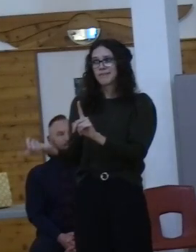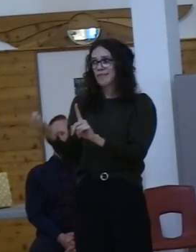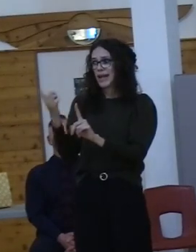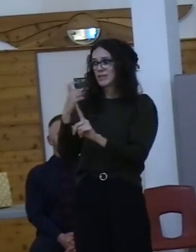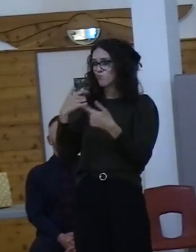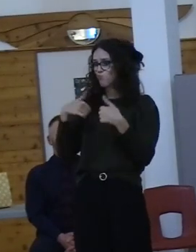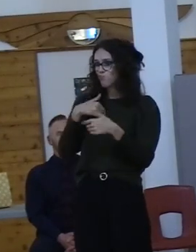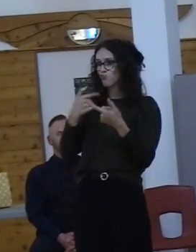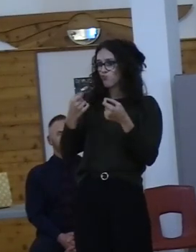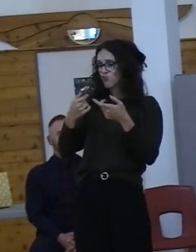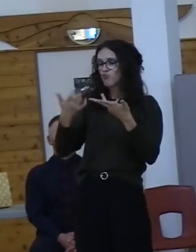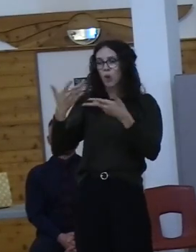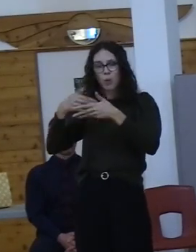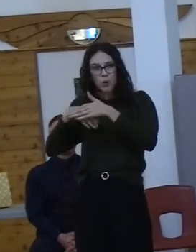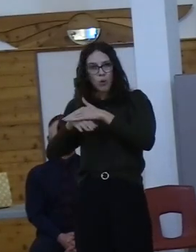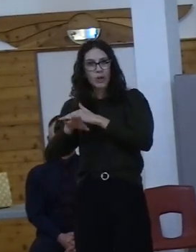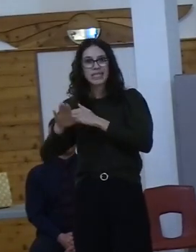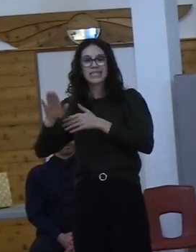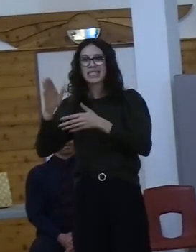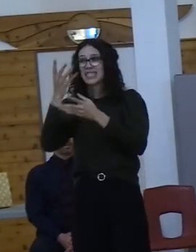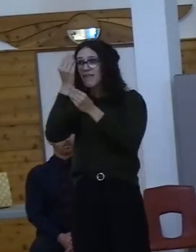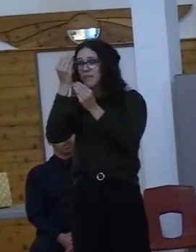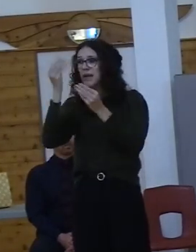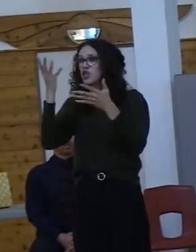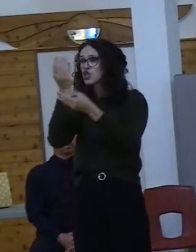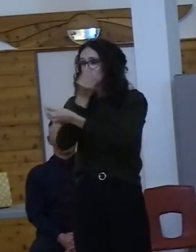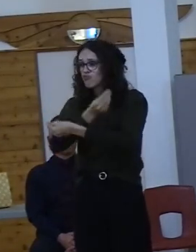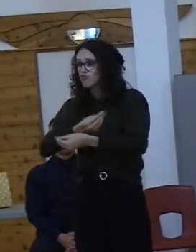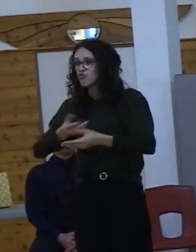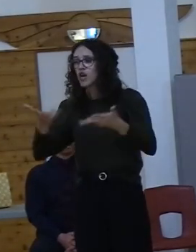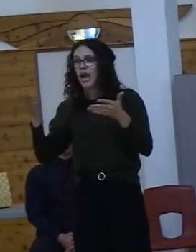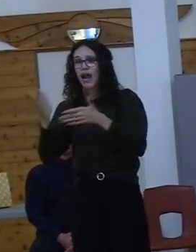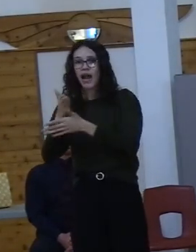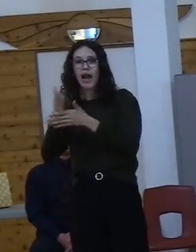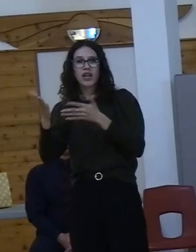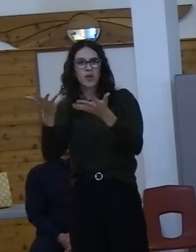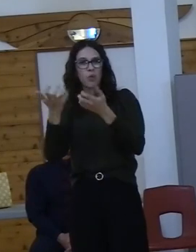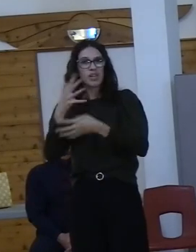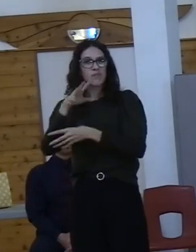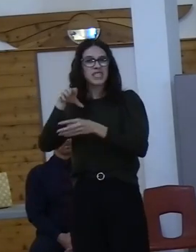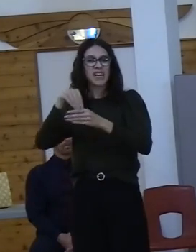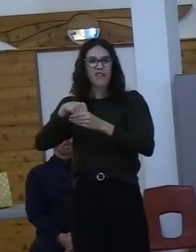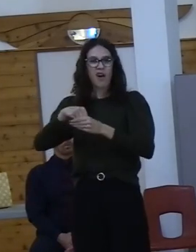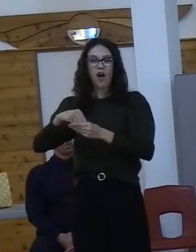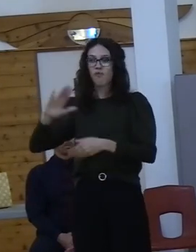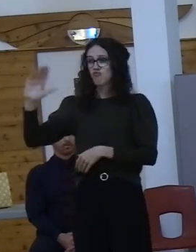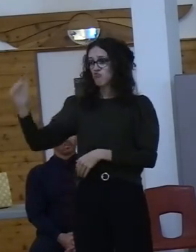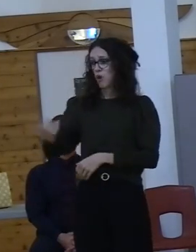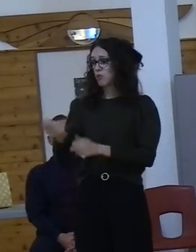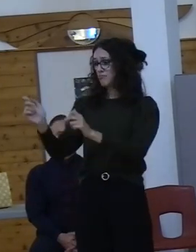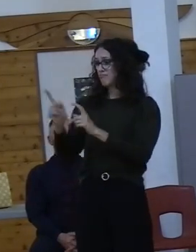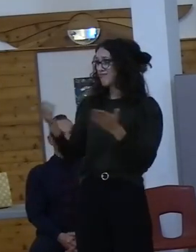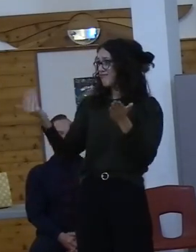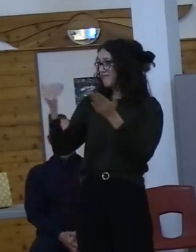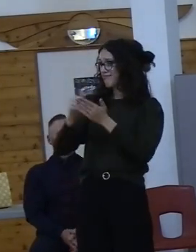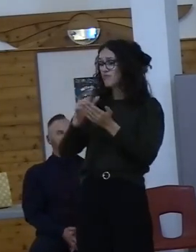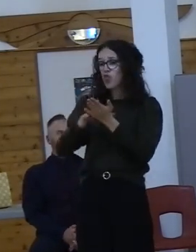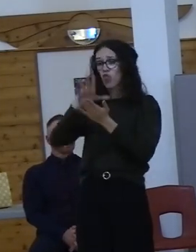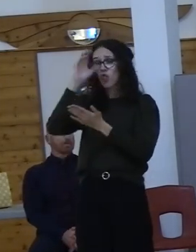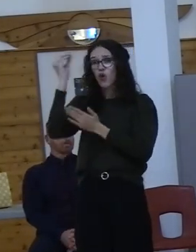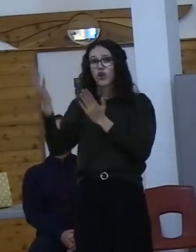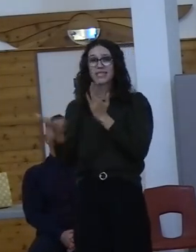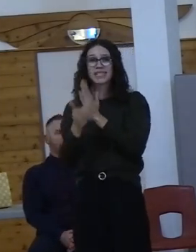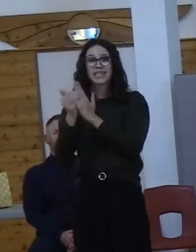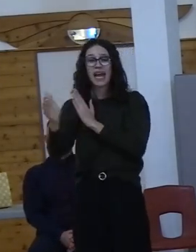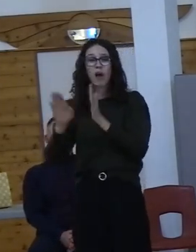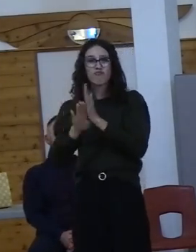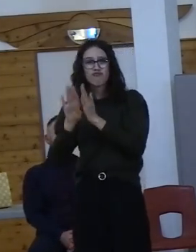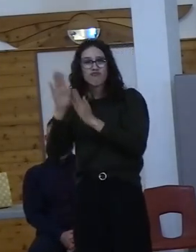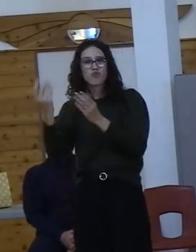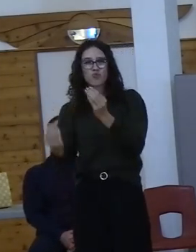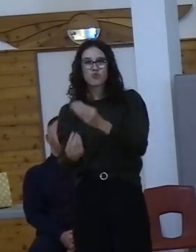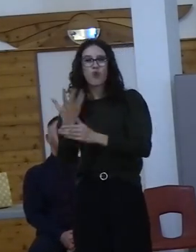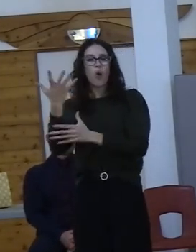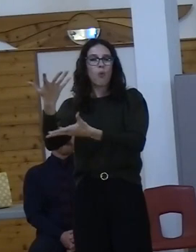So we go in and just share that information and they just want to engage. So they get invited back and they get the skill and they're good to communicate with us.